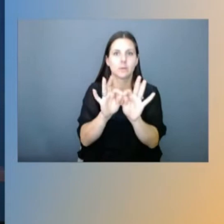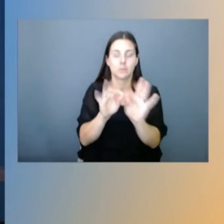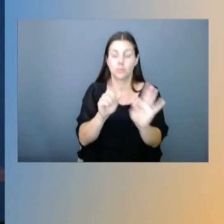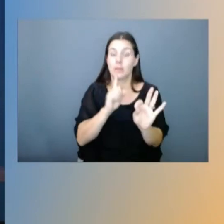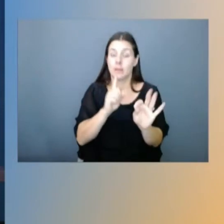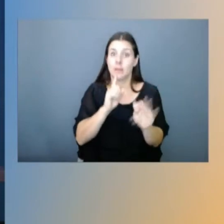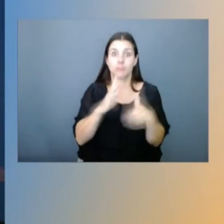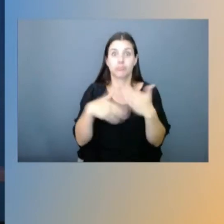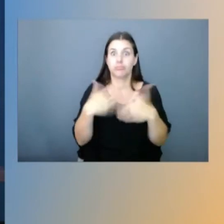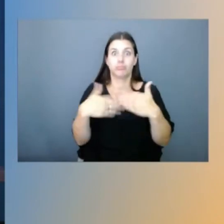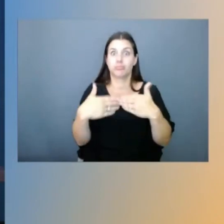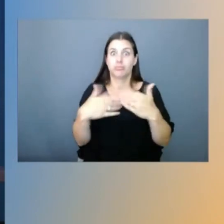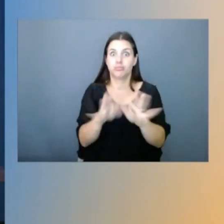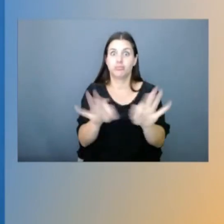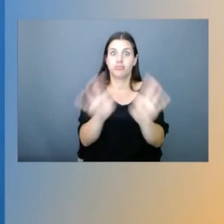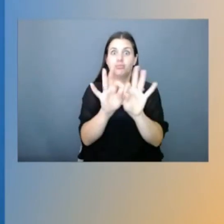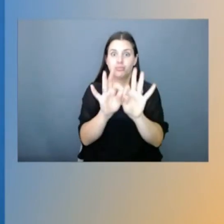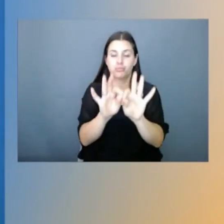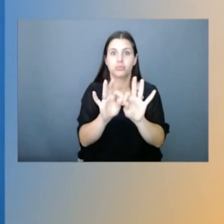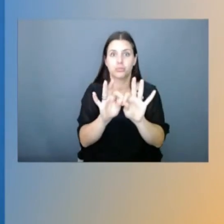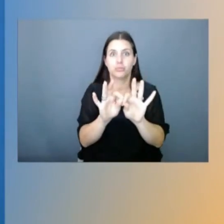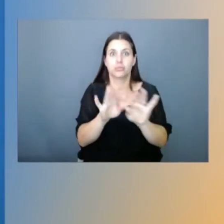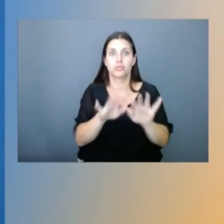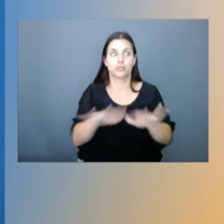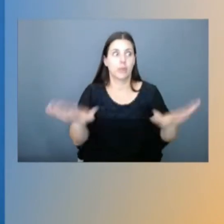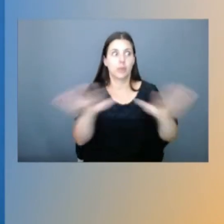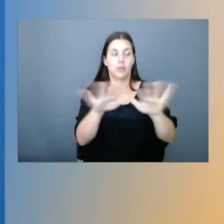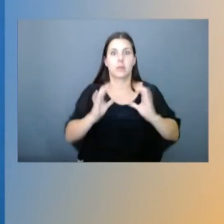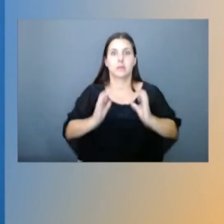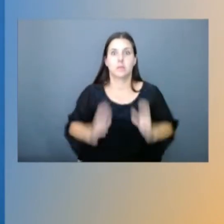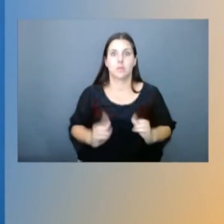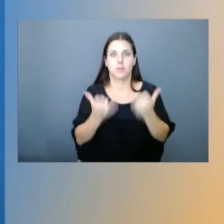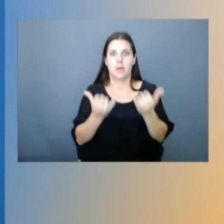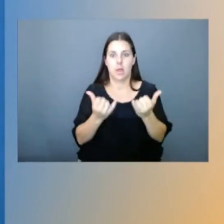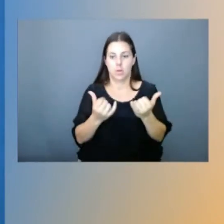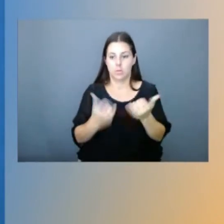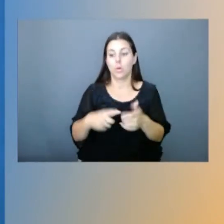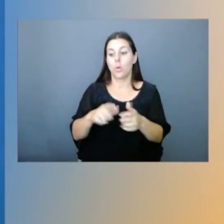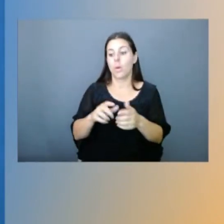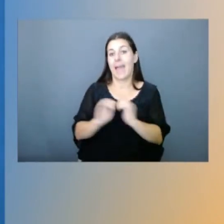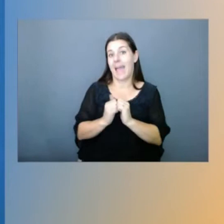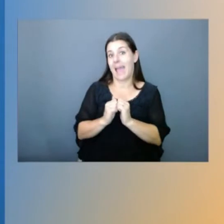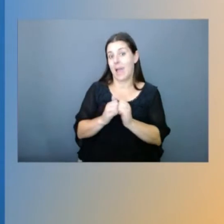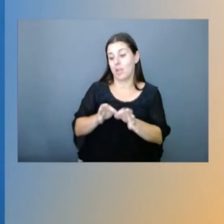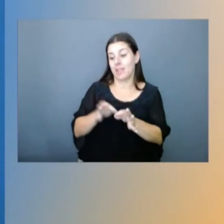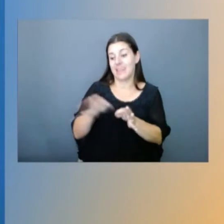within our customers, and one way latency can really help is with reduced latency,